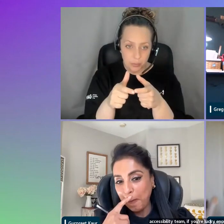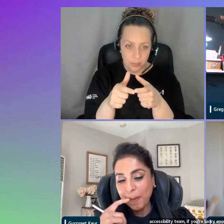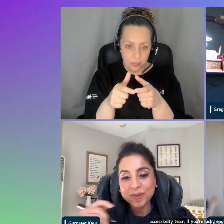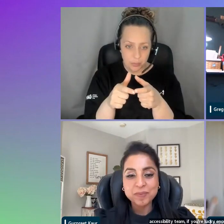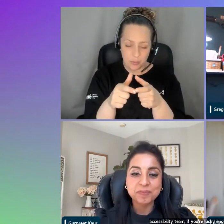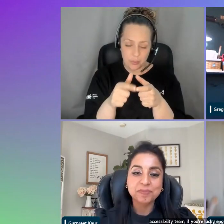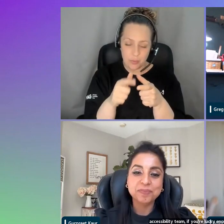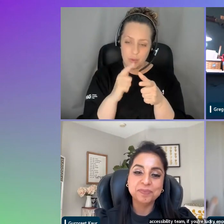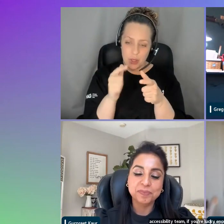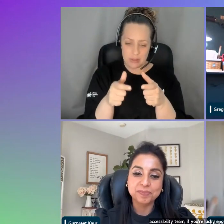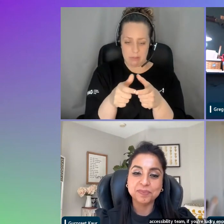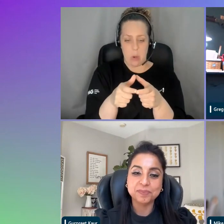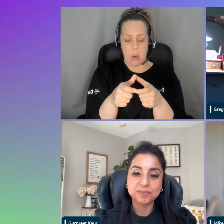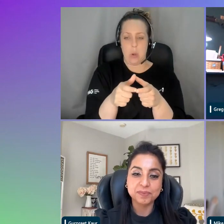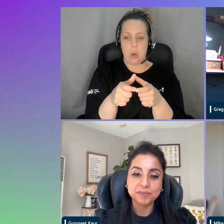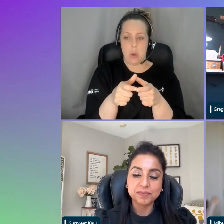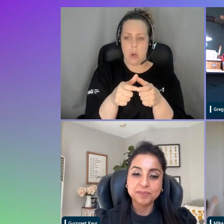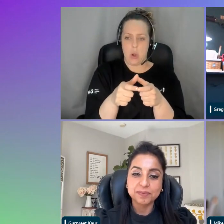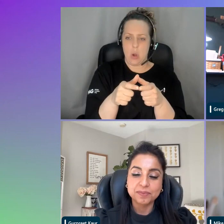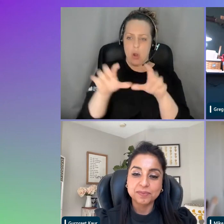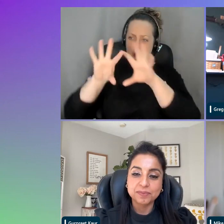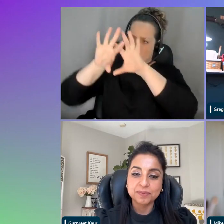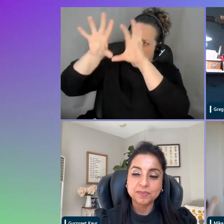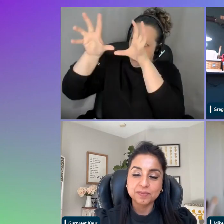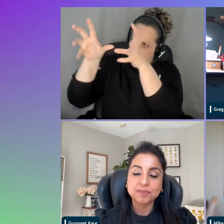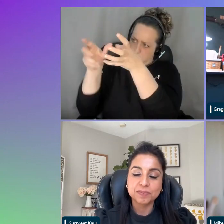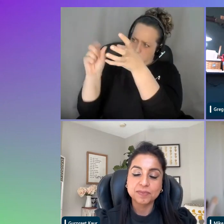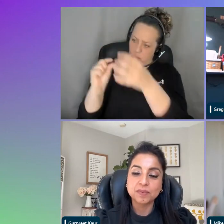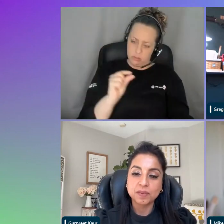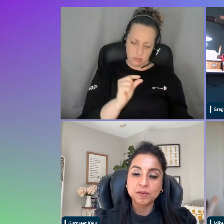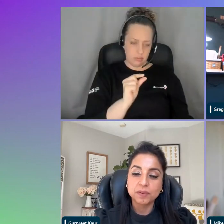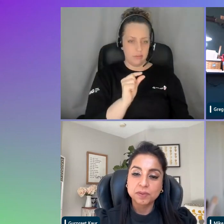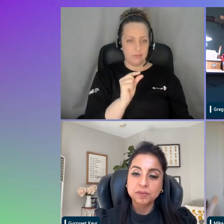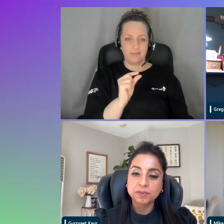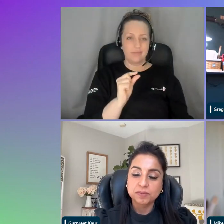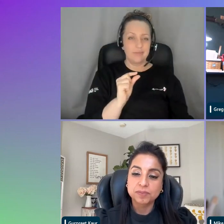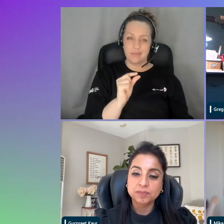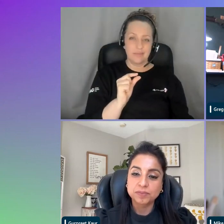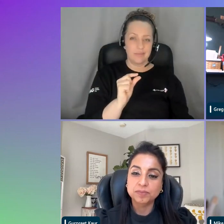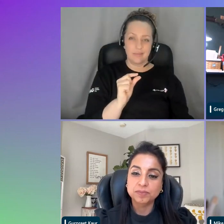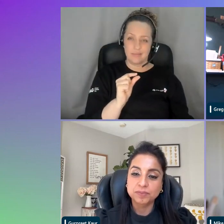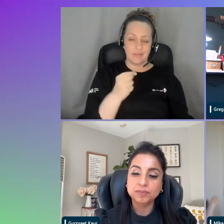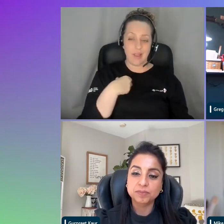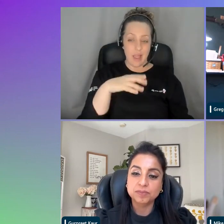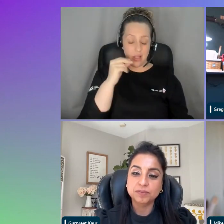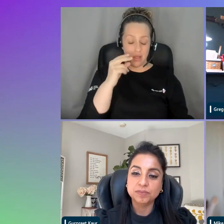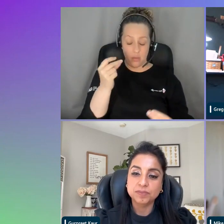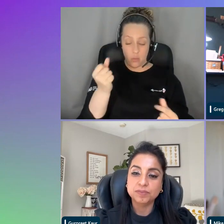is never huge. It's always a real small sliver of the entirety of the corporation. And so very quickly, you learn as